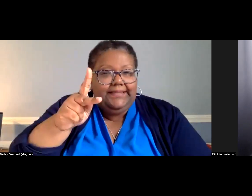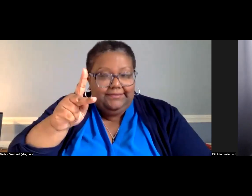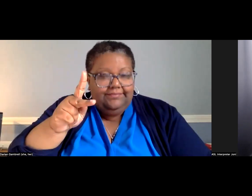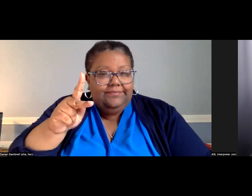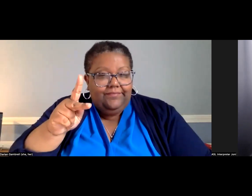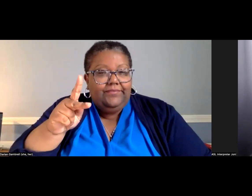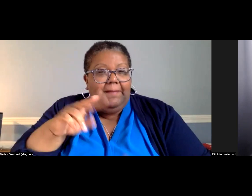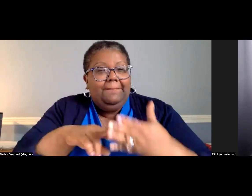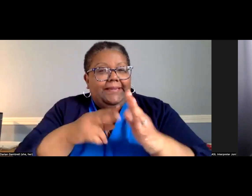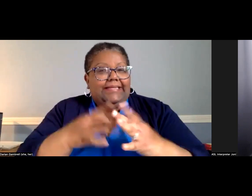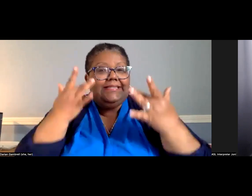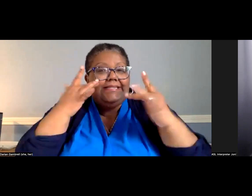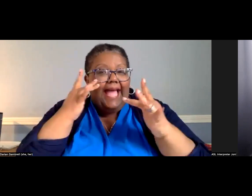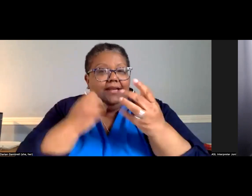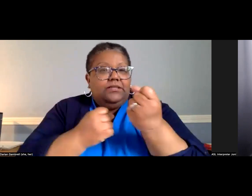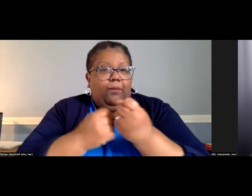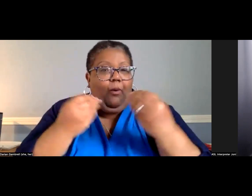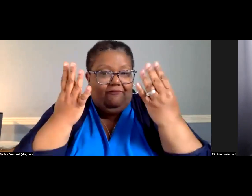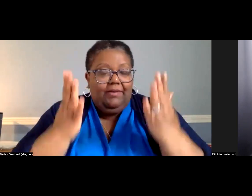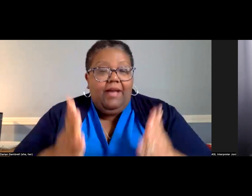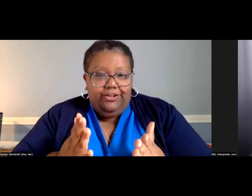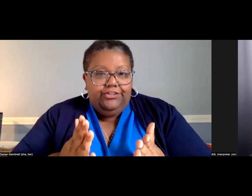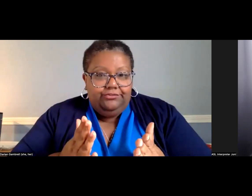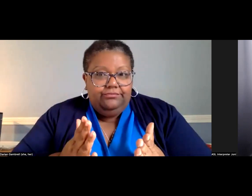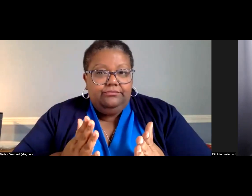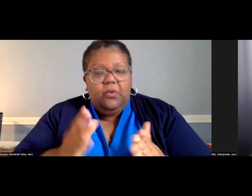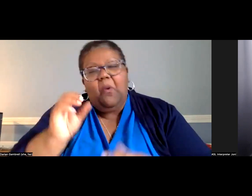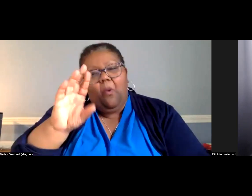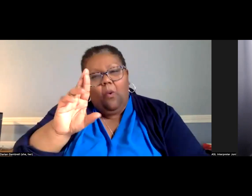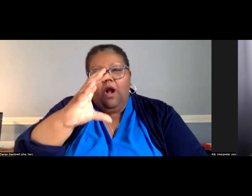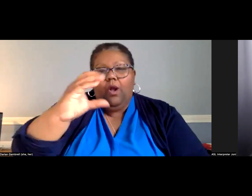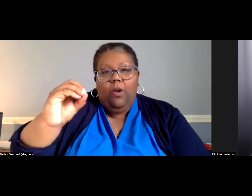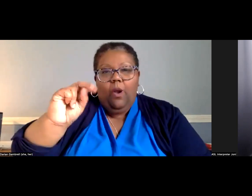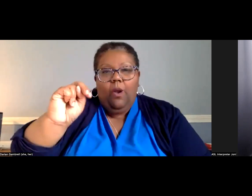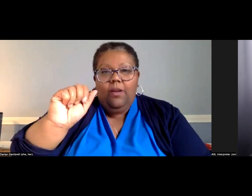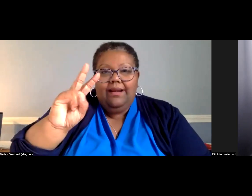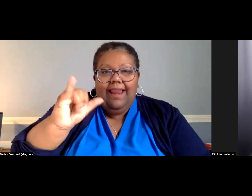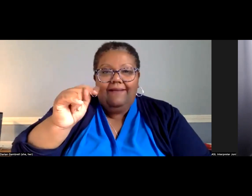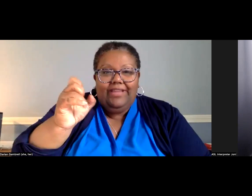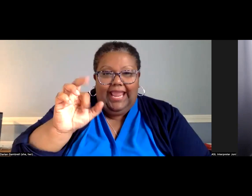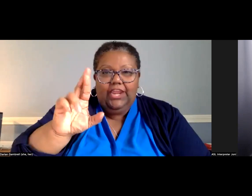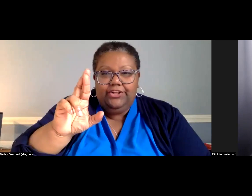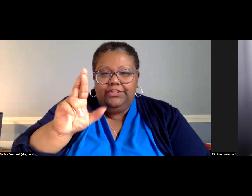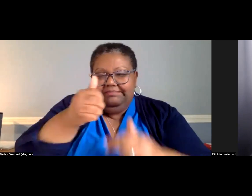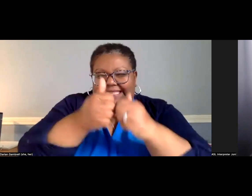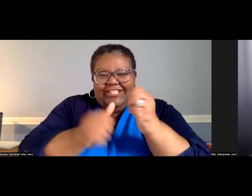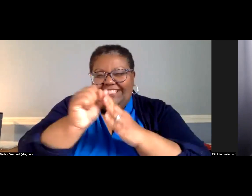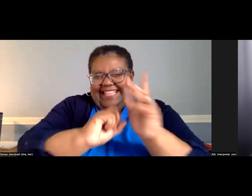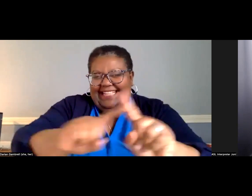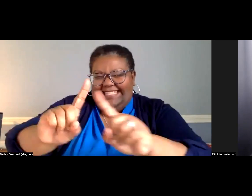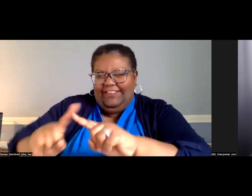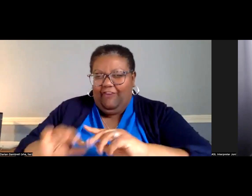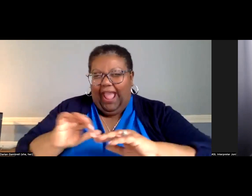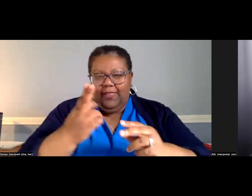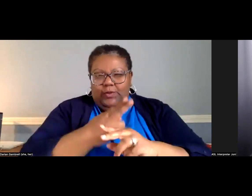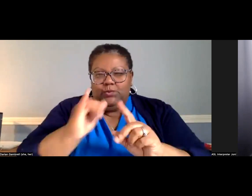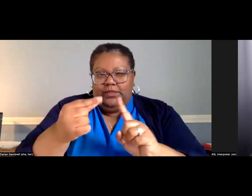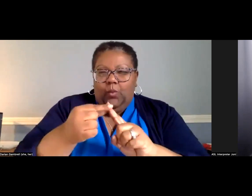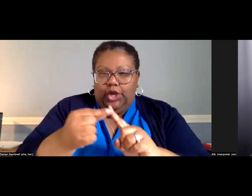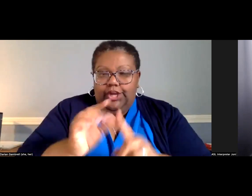actually provide SSPs which is a sited support provider or what's also called a co- Navigator.